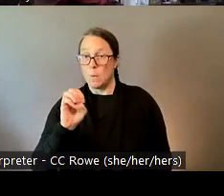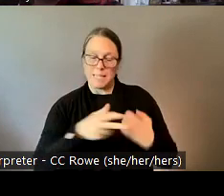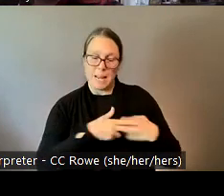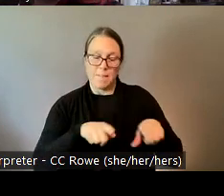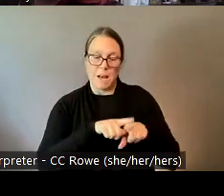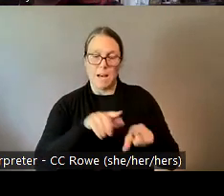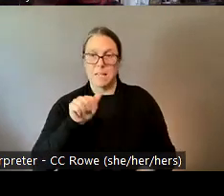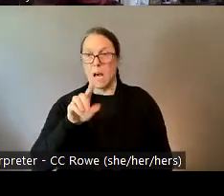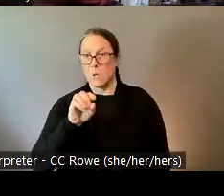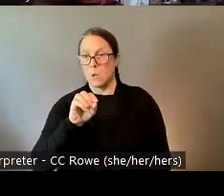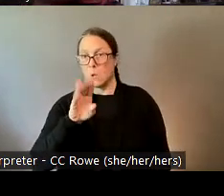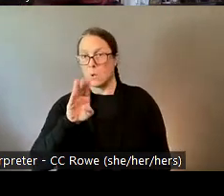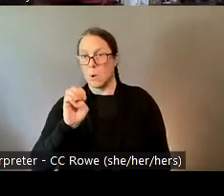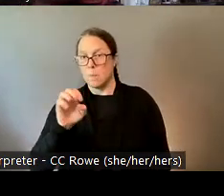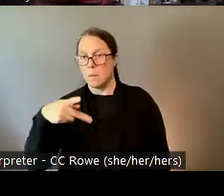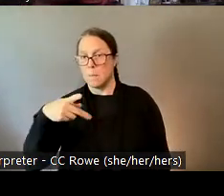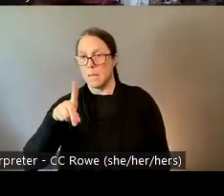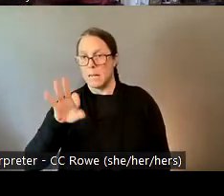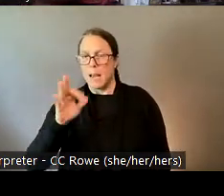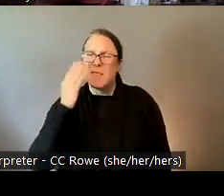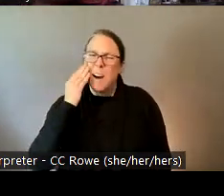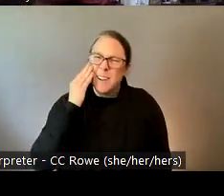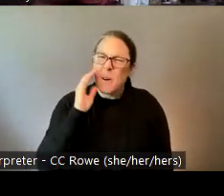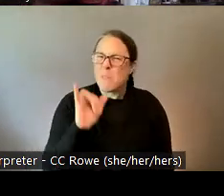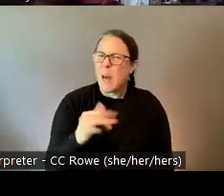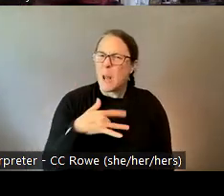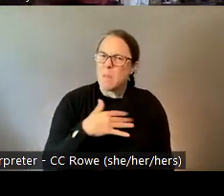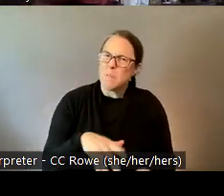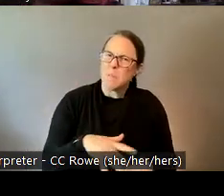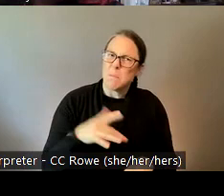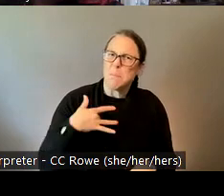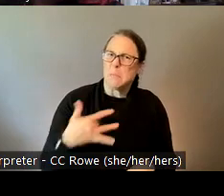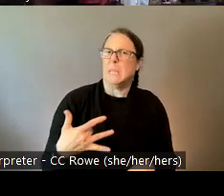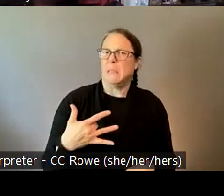that most of us use for reading PDFs. I would recommend against choosing that option